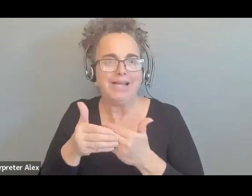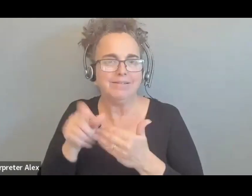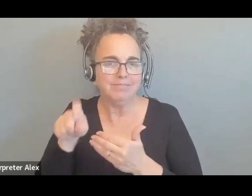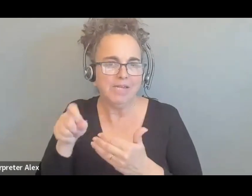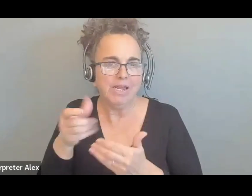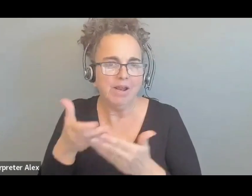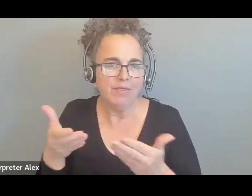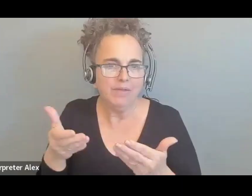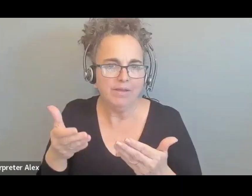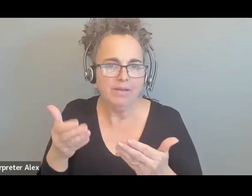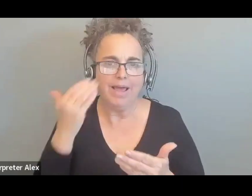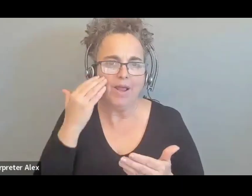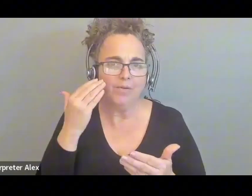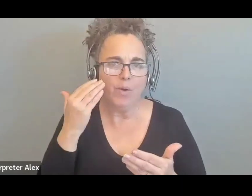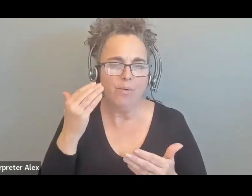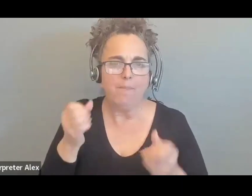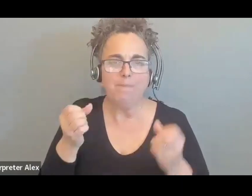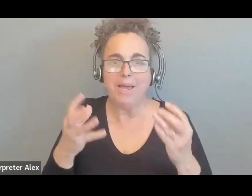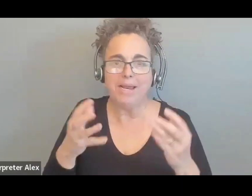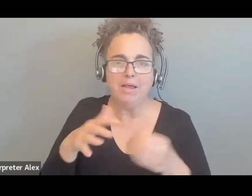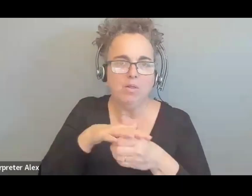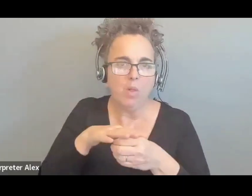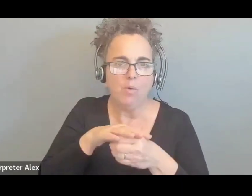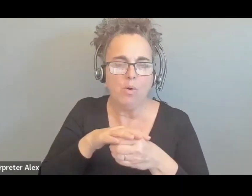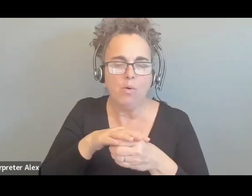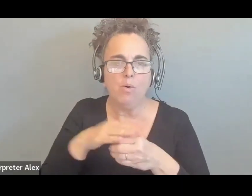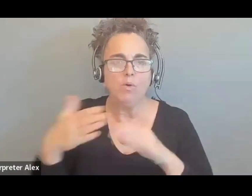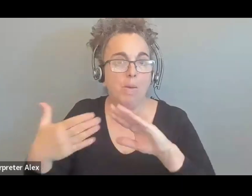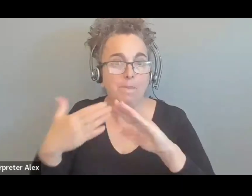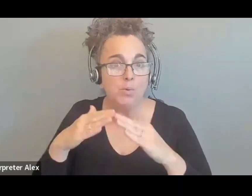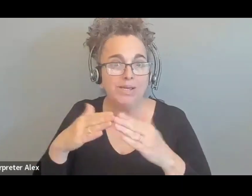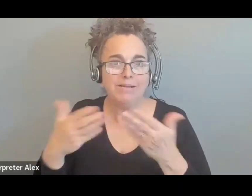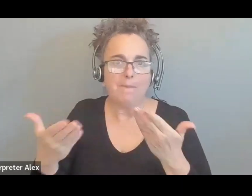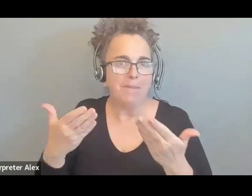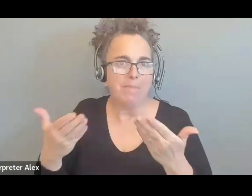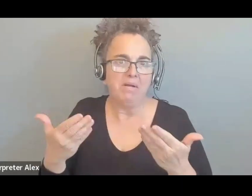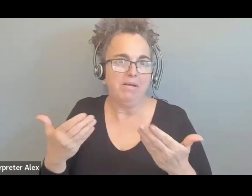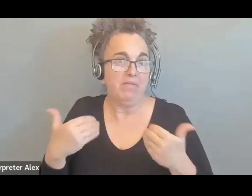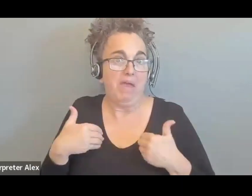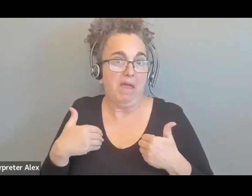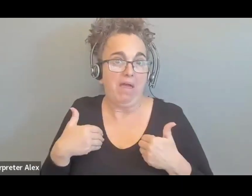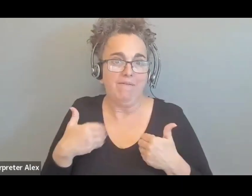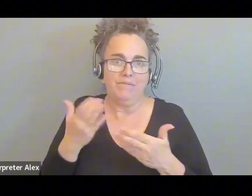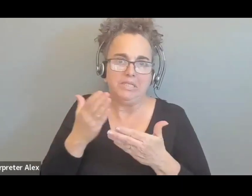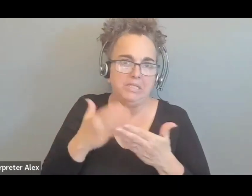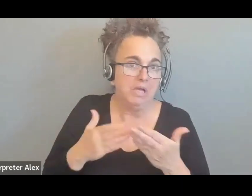And I know that a lot of local communities, they may actually have some of the resources